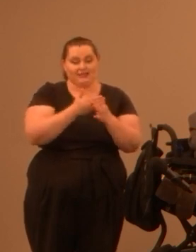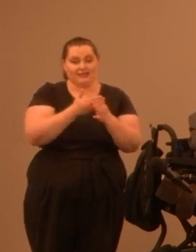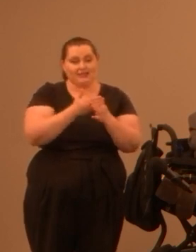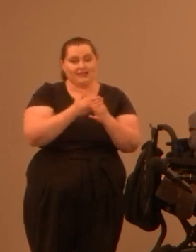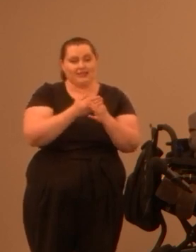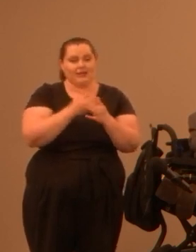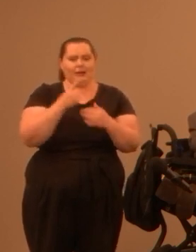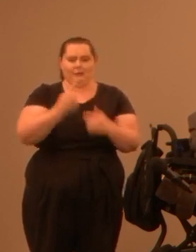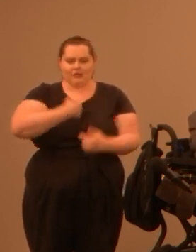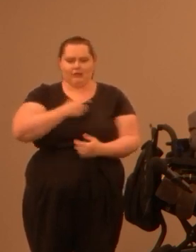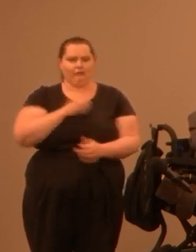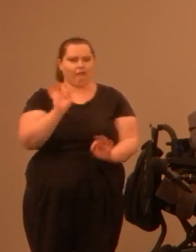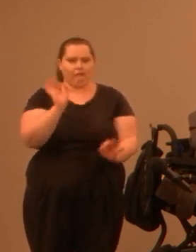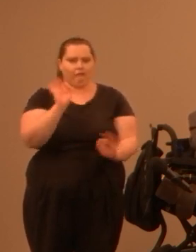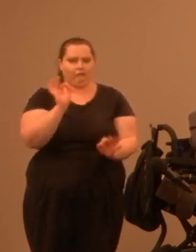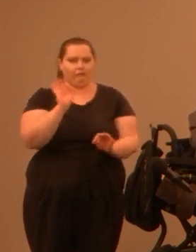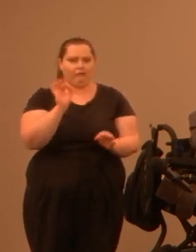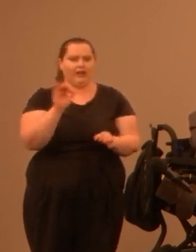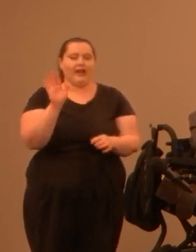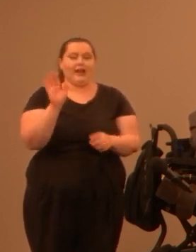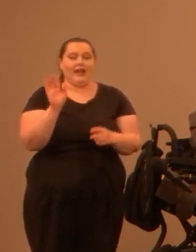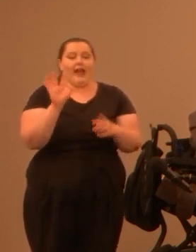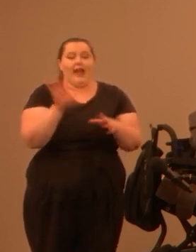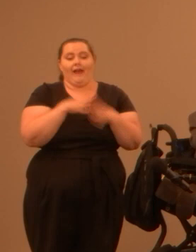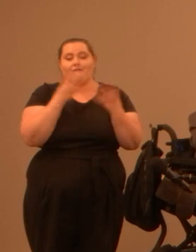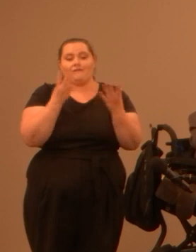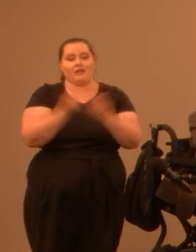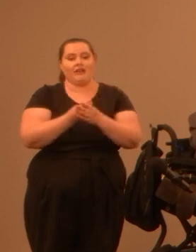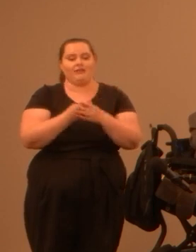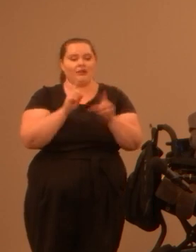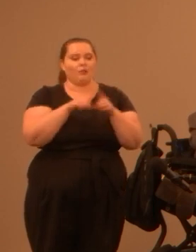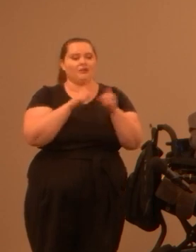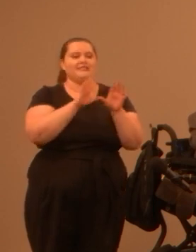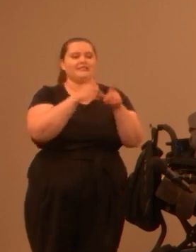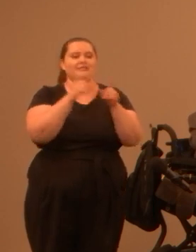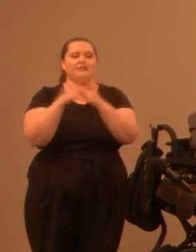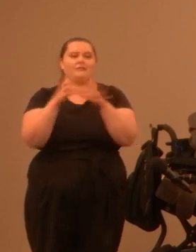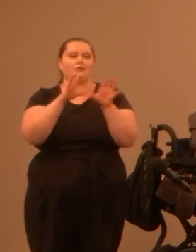by myself. Things being done with different groups and I'd just like to give